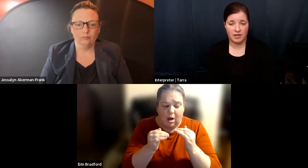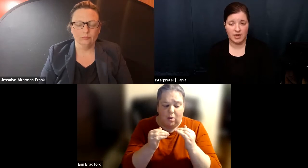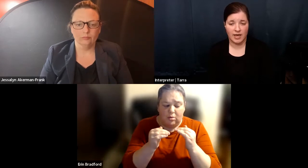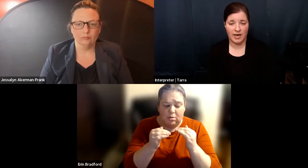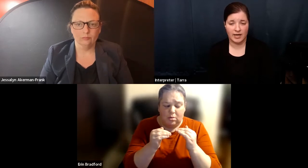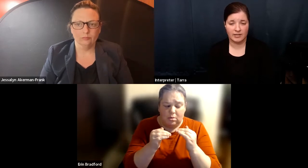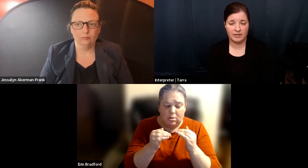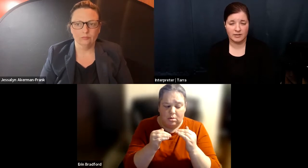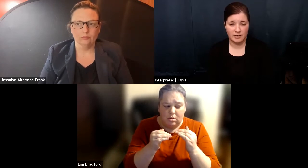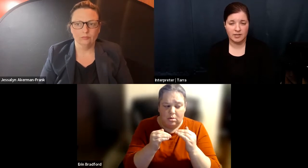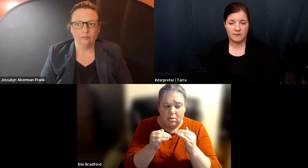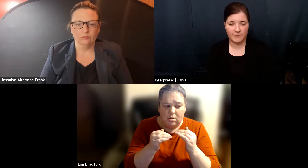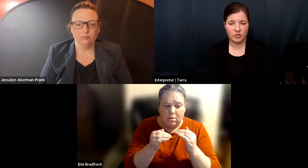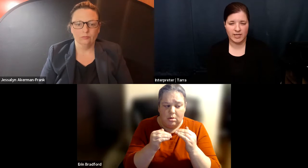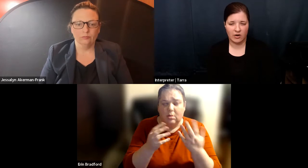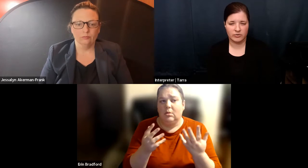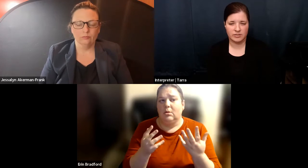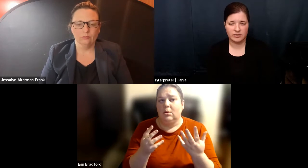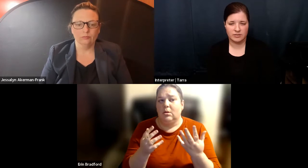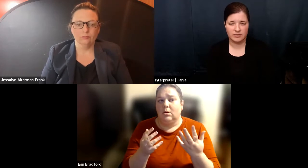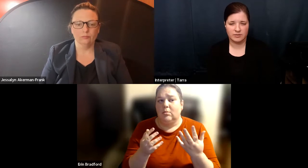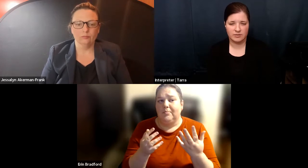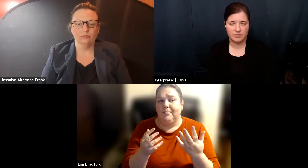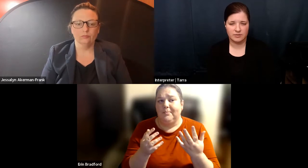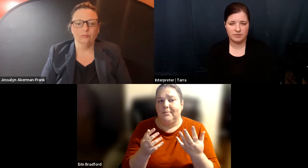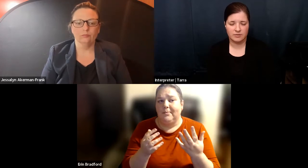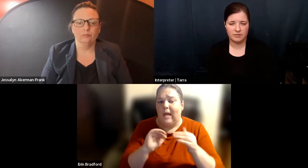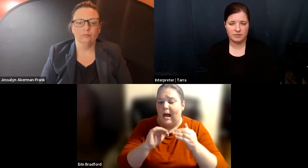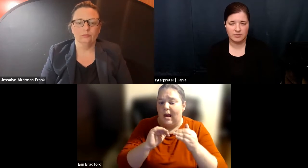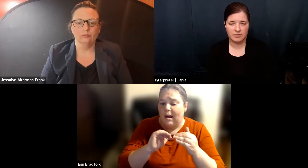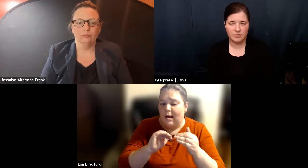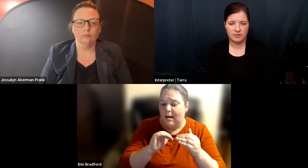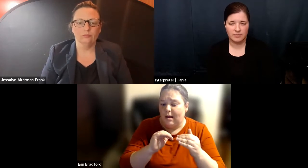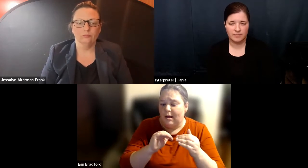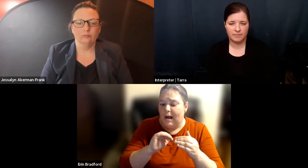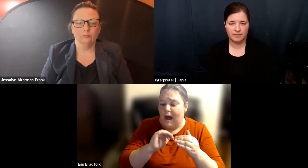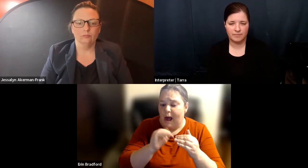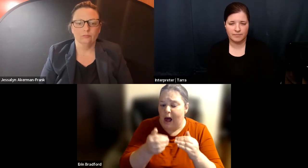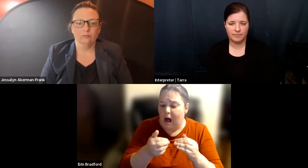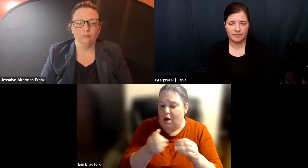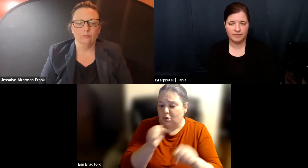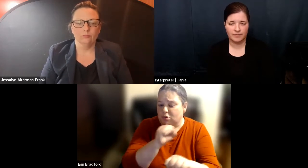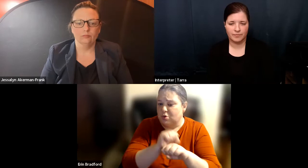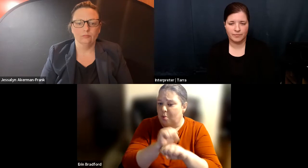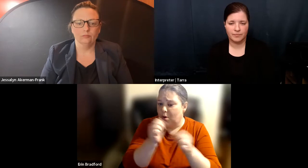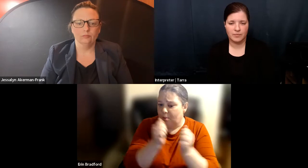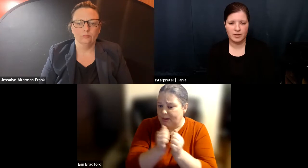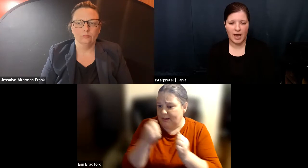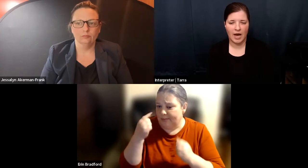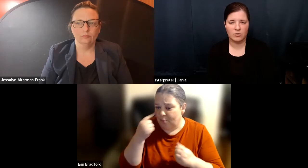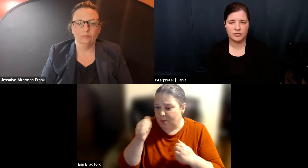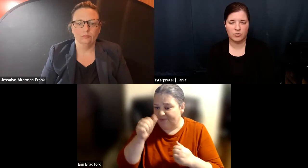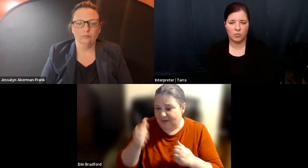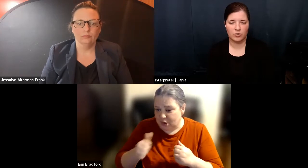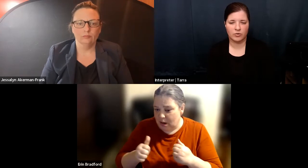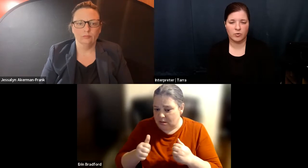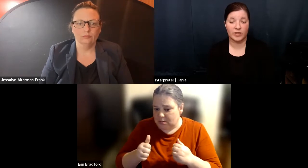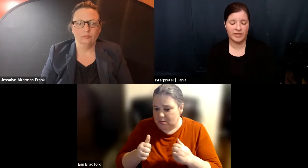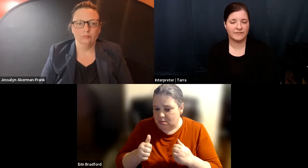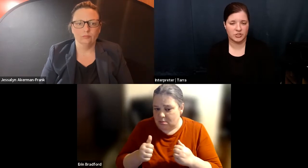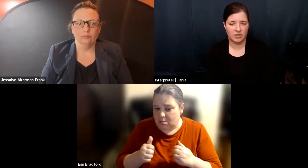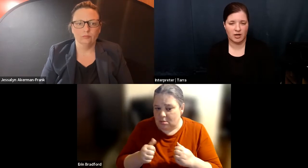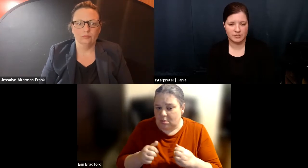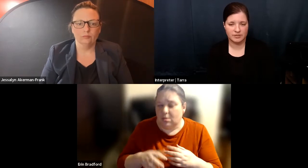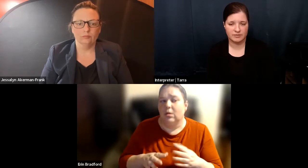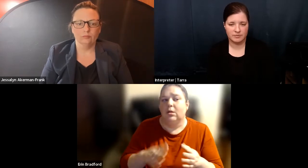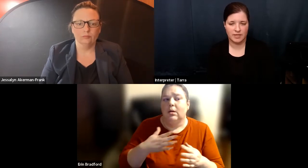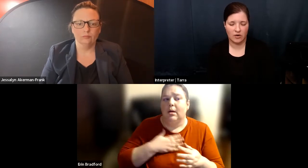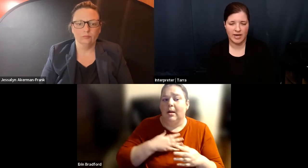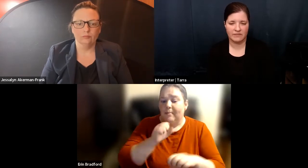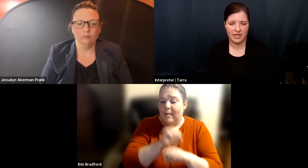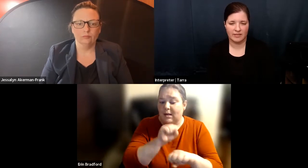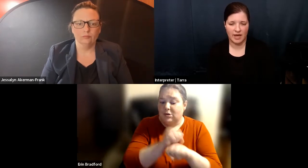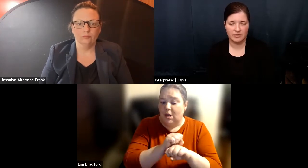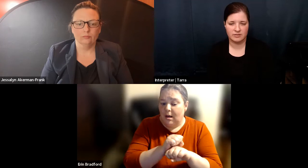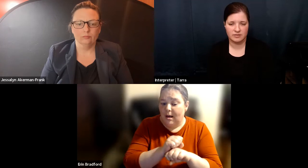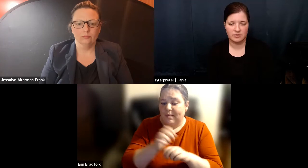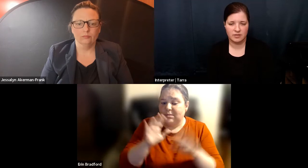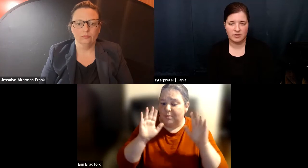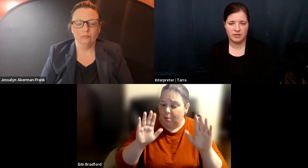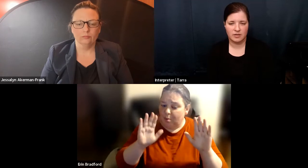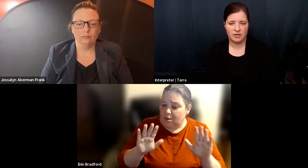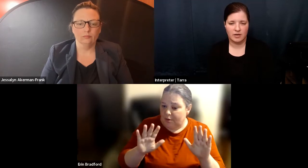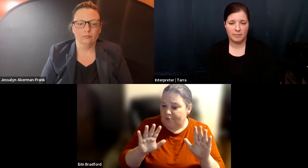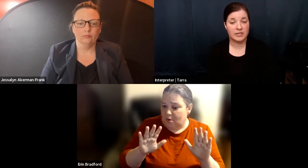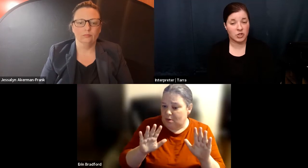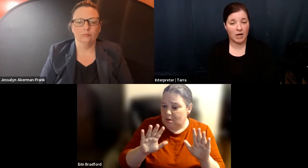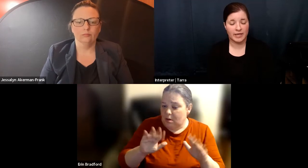So a big challenge now is my vision loss.